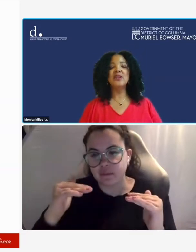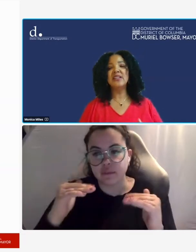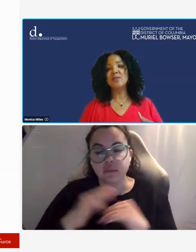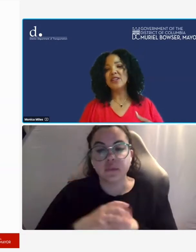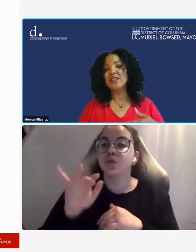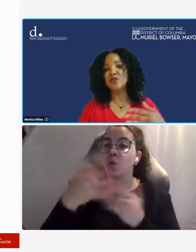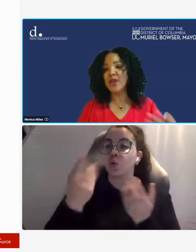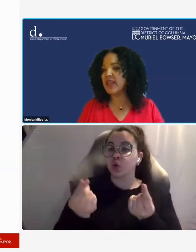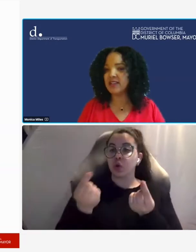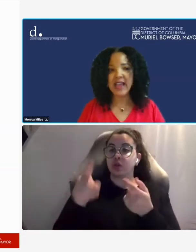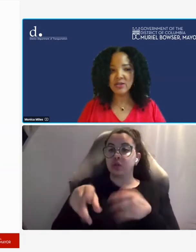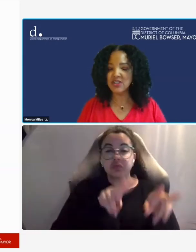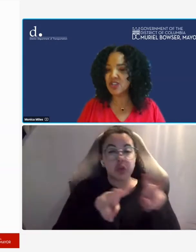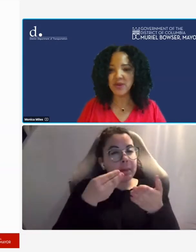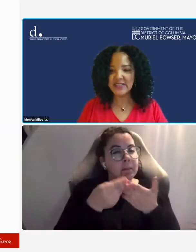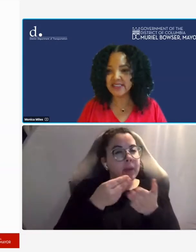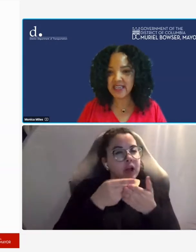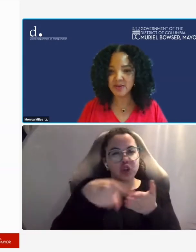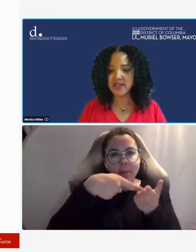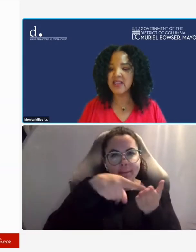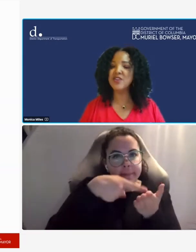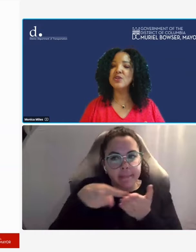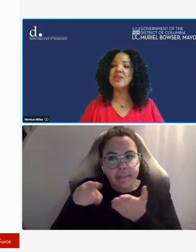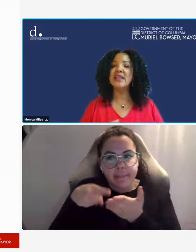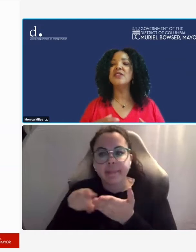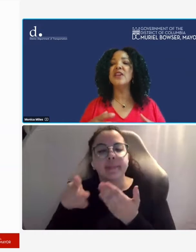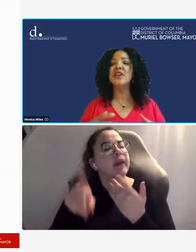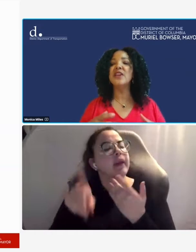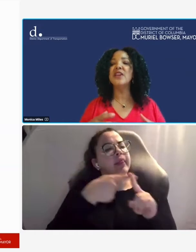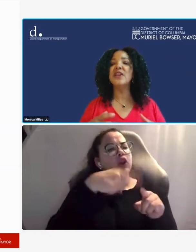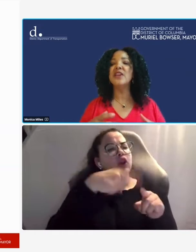the money that you pay out to joe as his salary and then you're looking at the other costs that